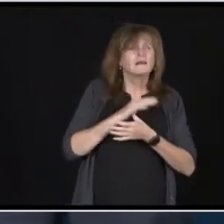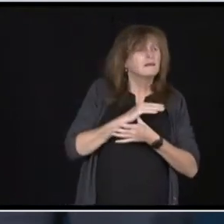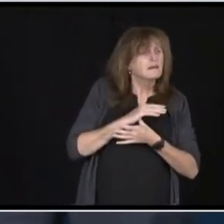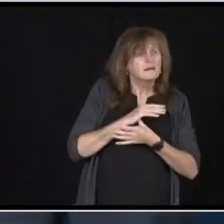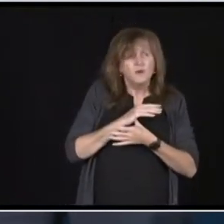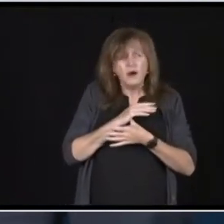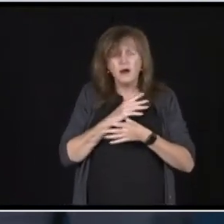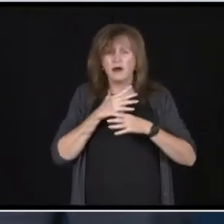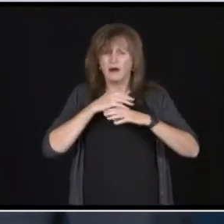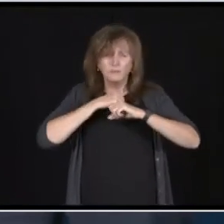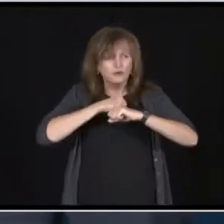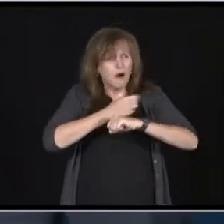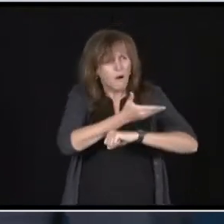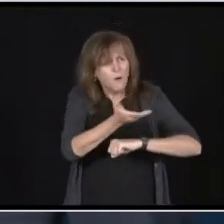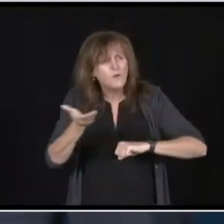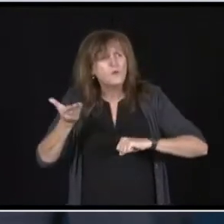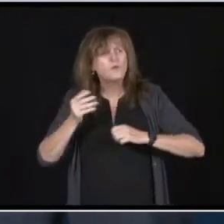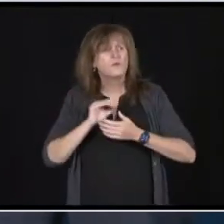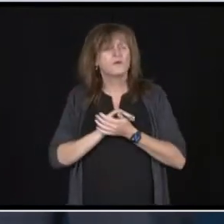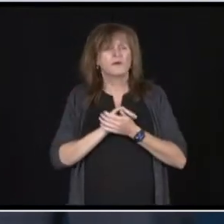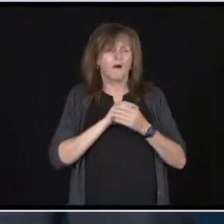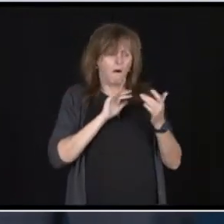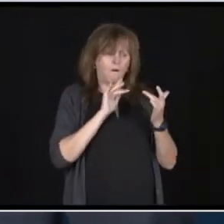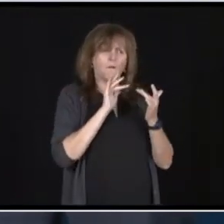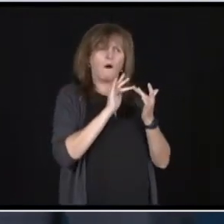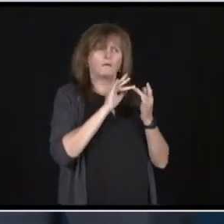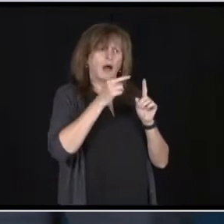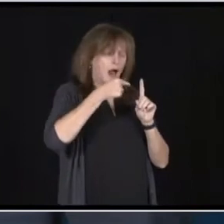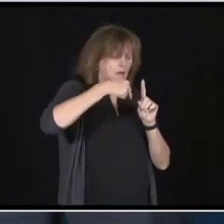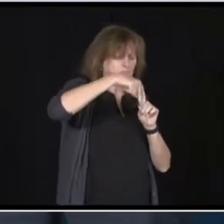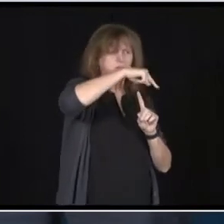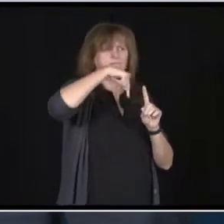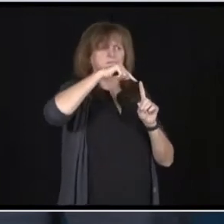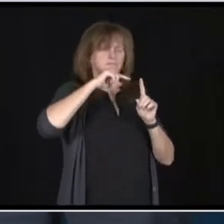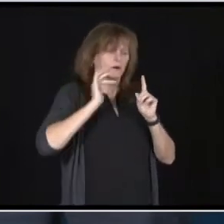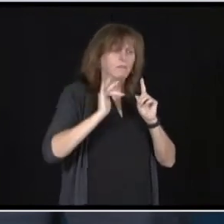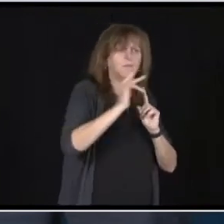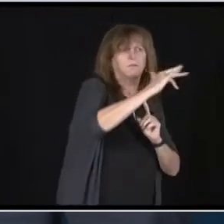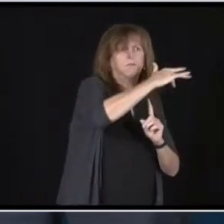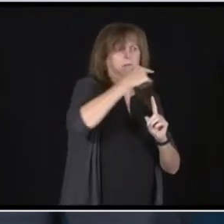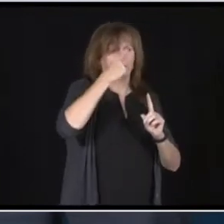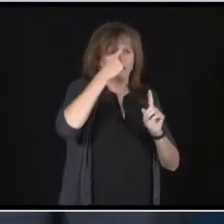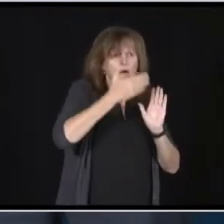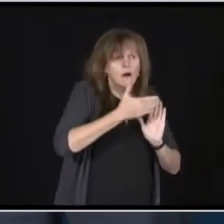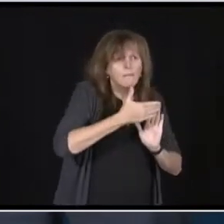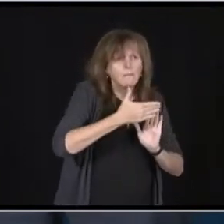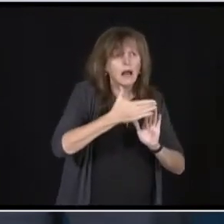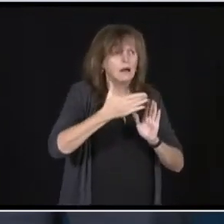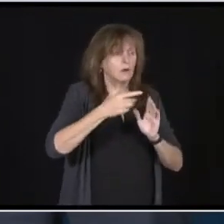priority. One of the key lines of defence in protecting Ontarians as arcades and contact management strategy.